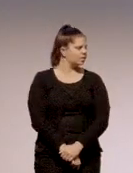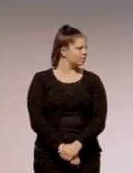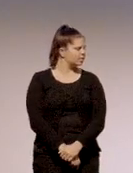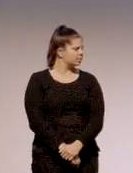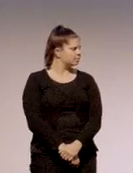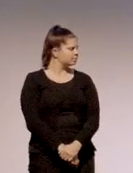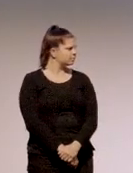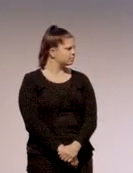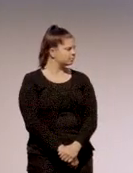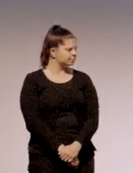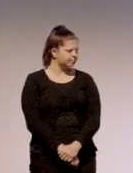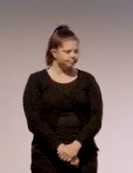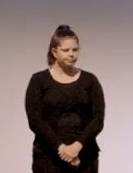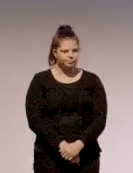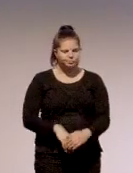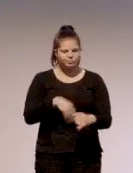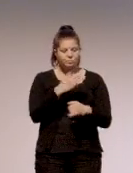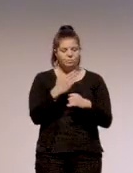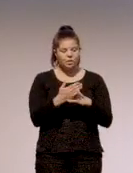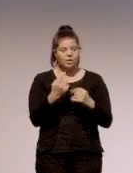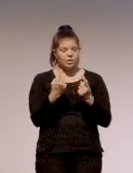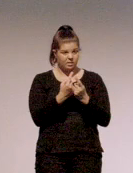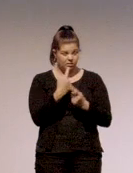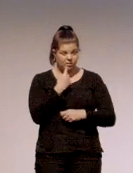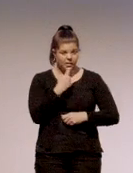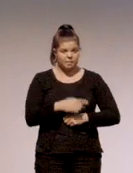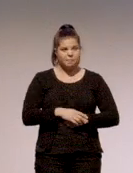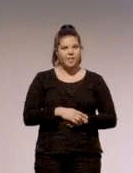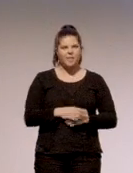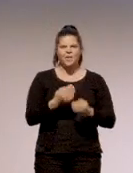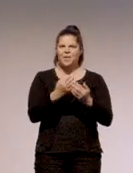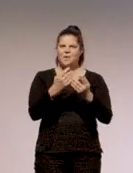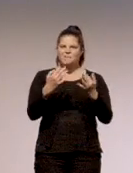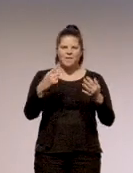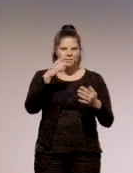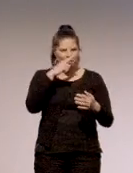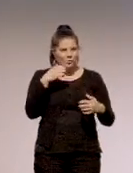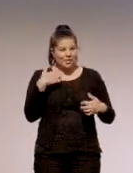I think the final part of this is that it's actually, like I was saying, a lot of people who are really excited around accessibility.